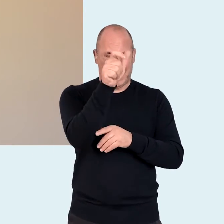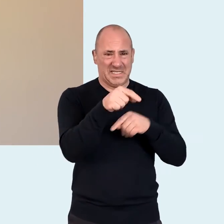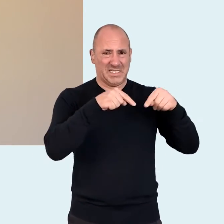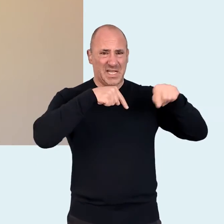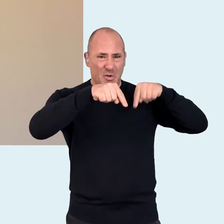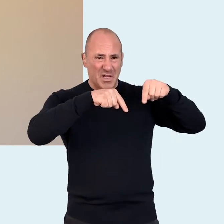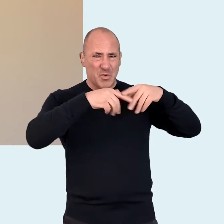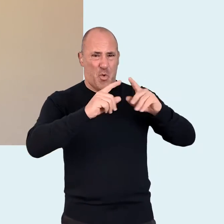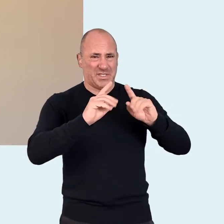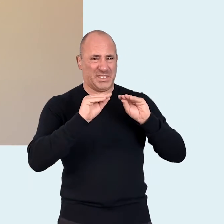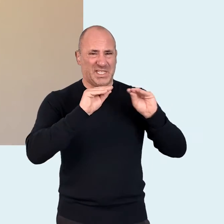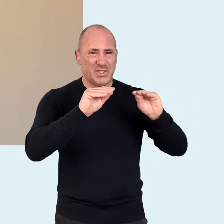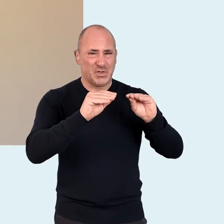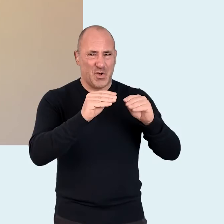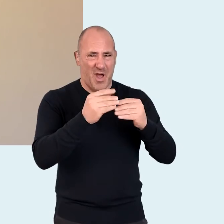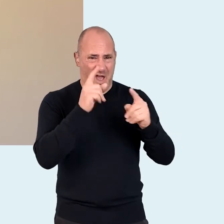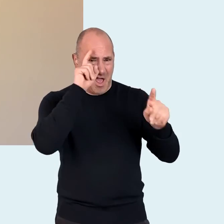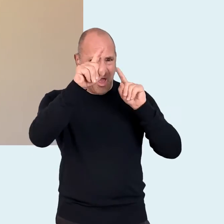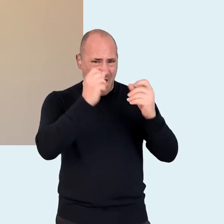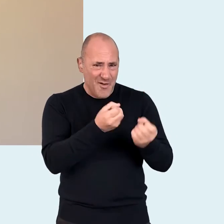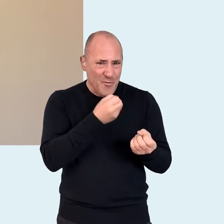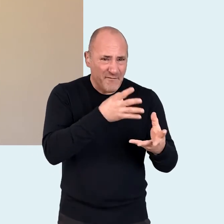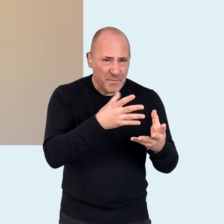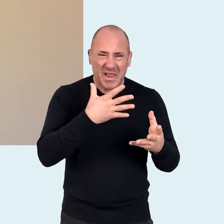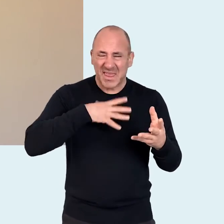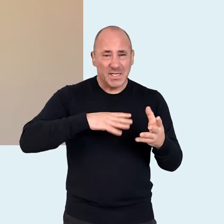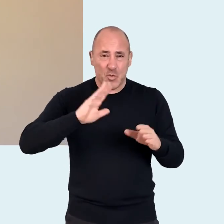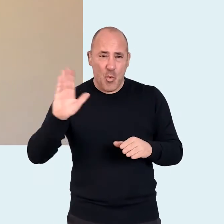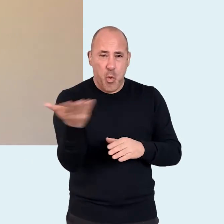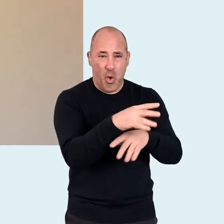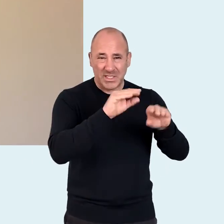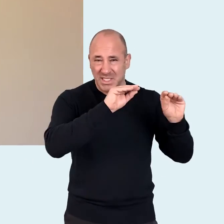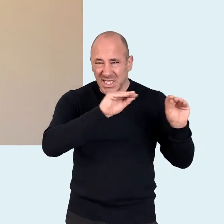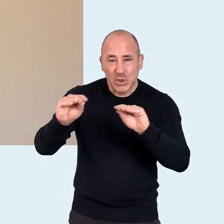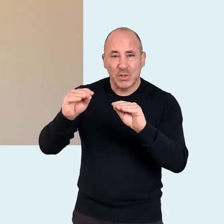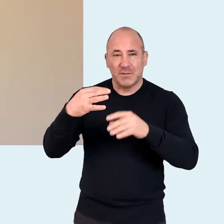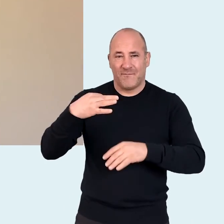wonderful to have a forward thinking artistic director or teacher, but you also need every